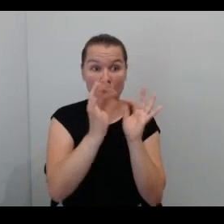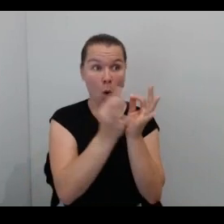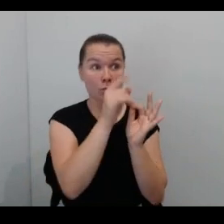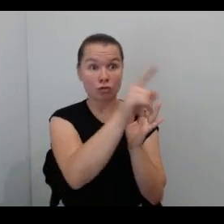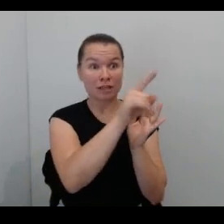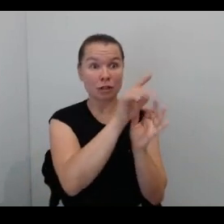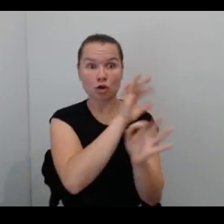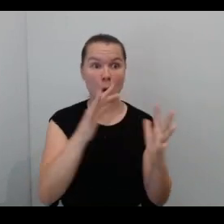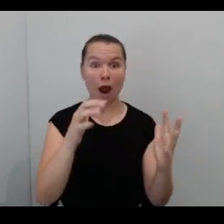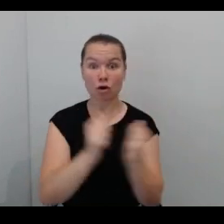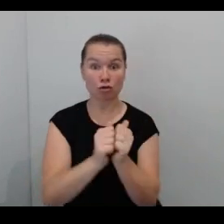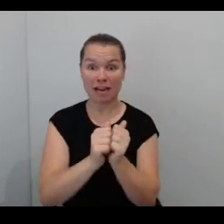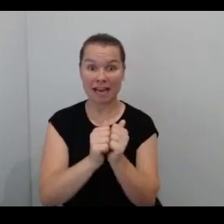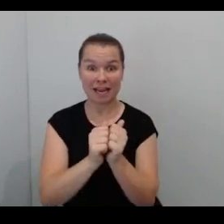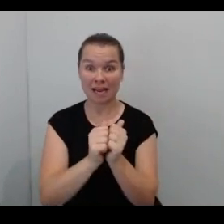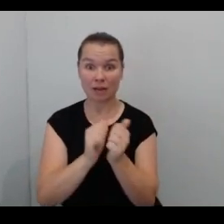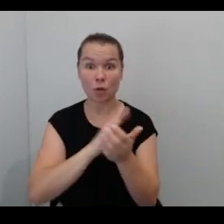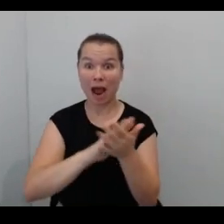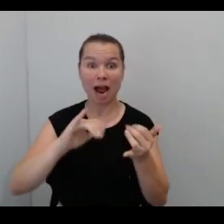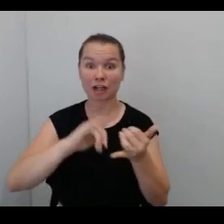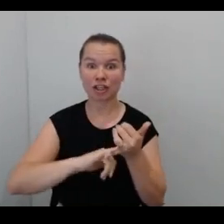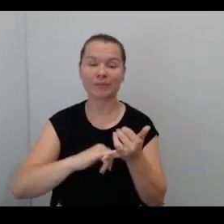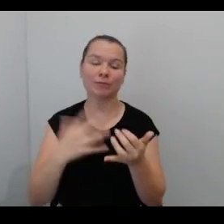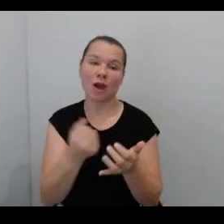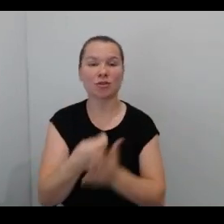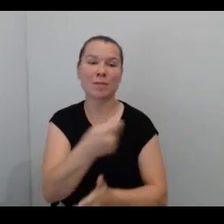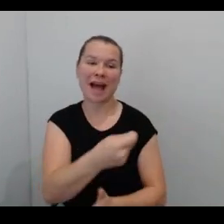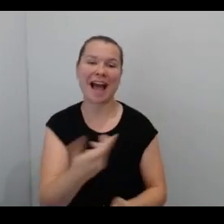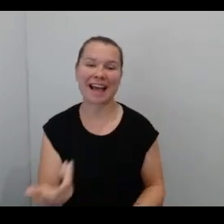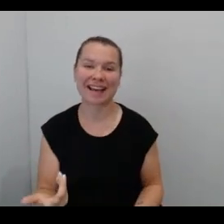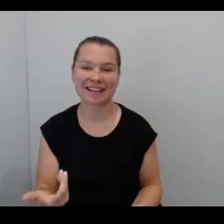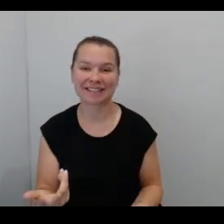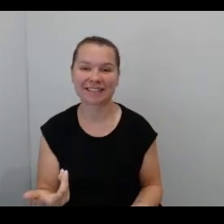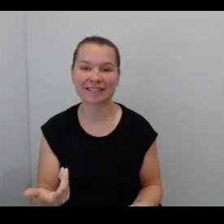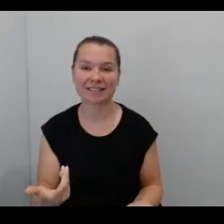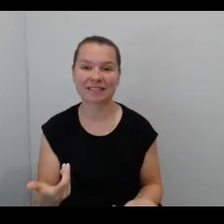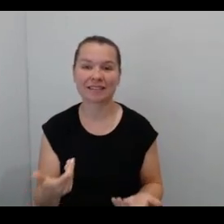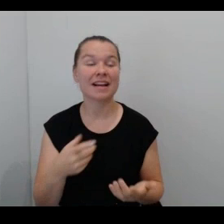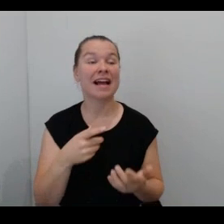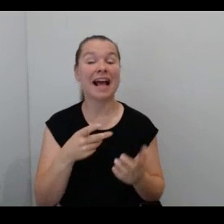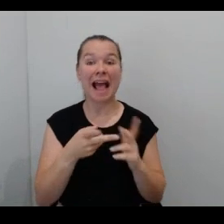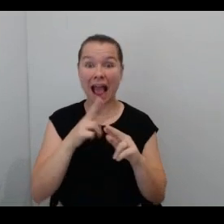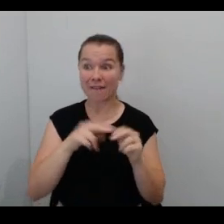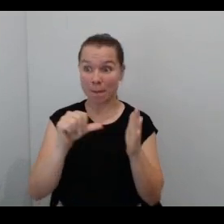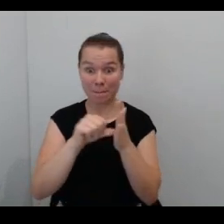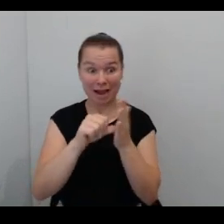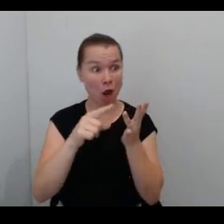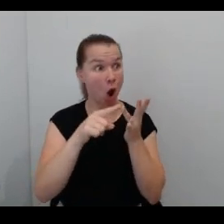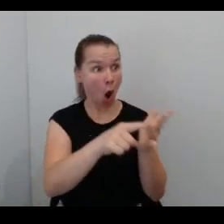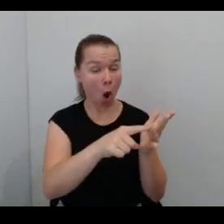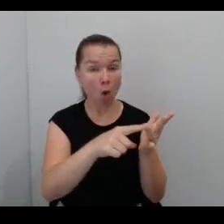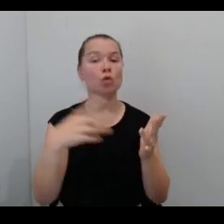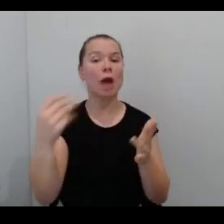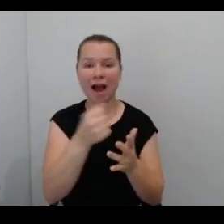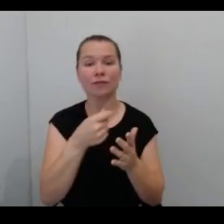money is owing they can continue with the court action. Would you agree? I would agree. Yep. That's really great advice.